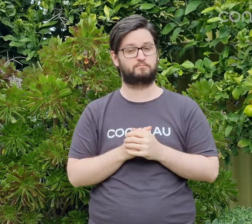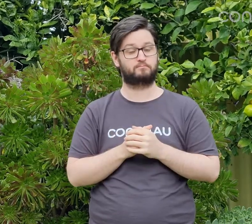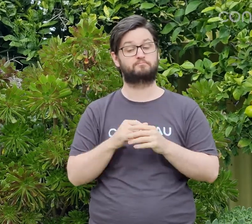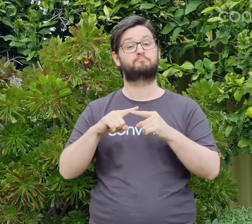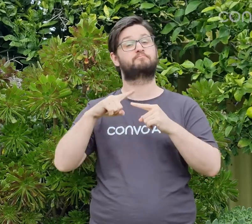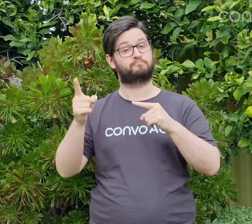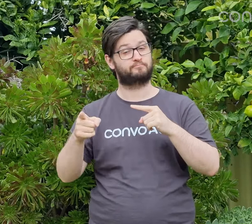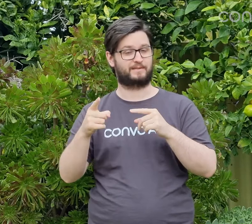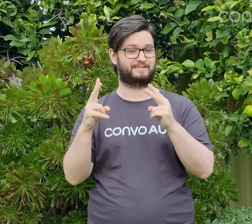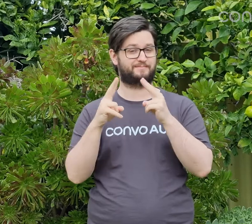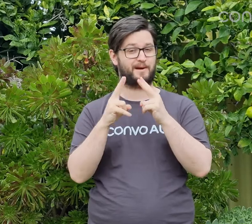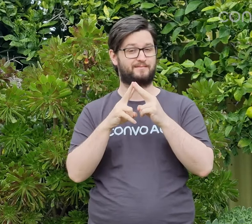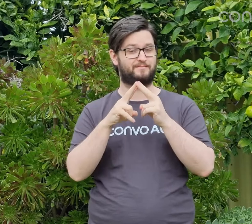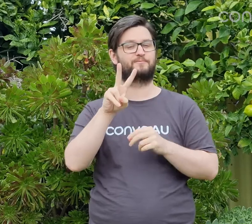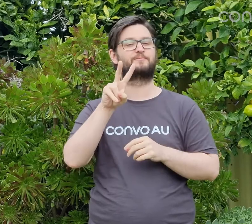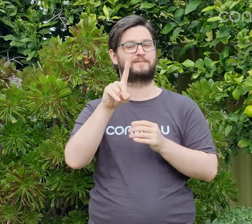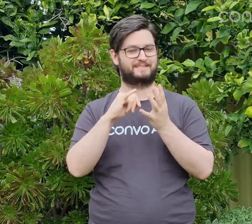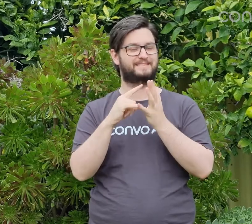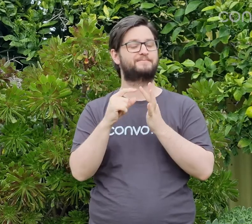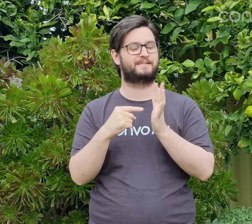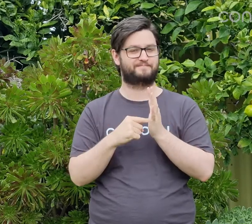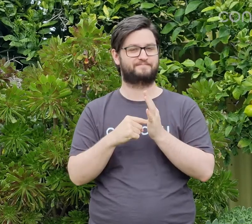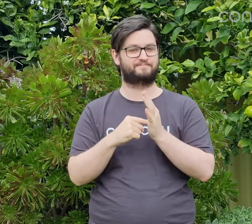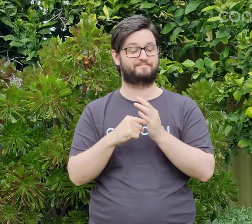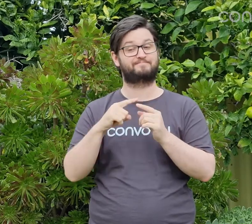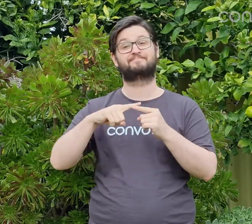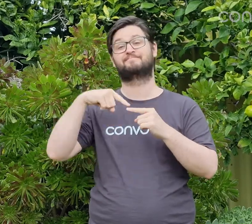then at Townsville on Wednesday 21 September,